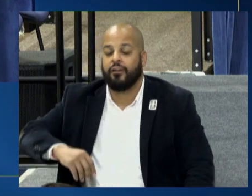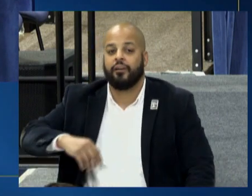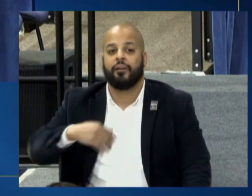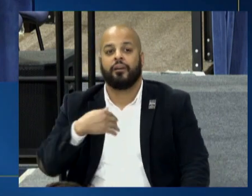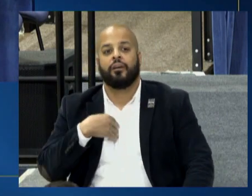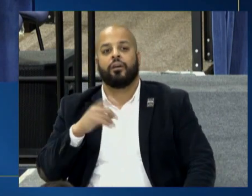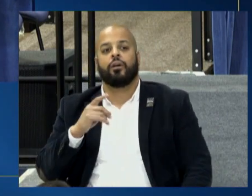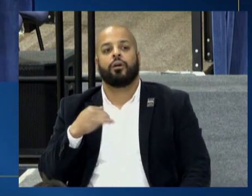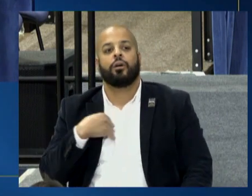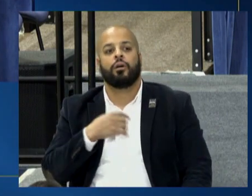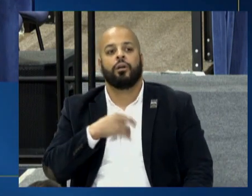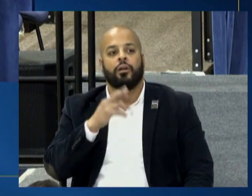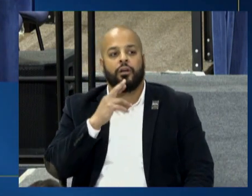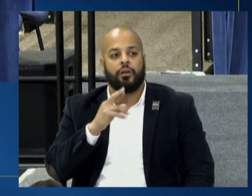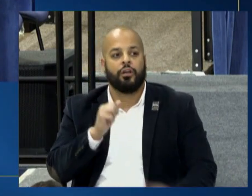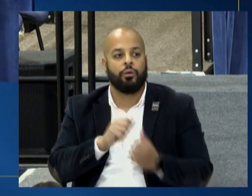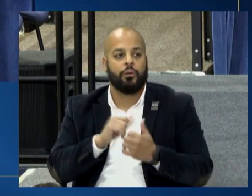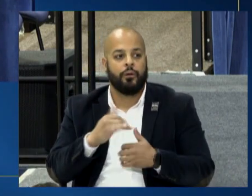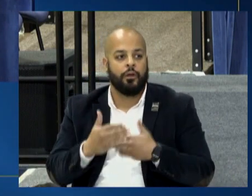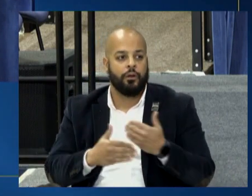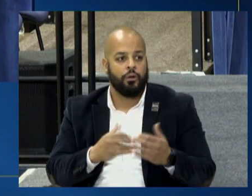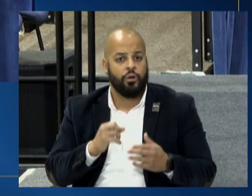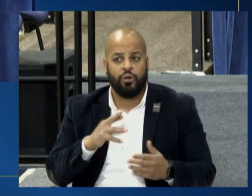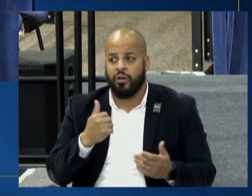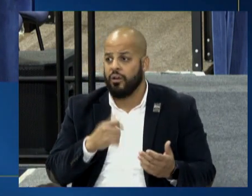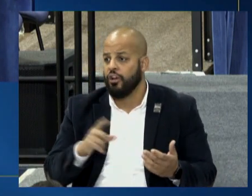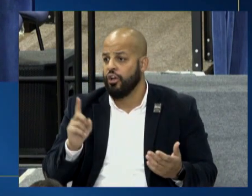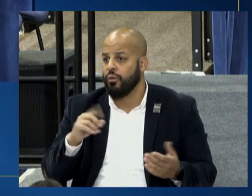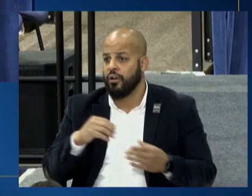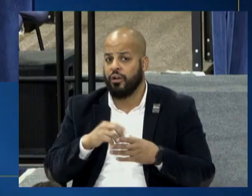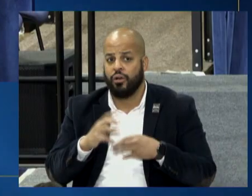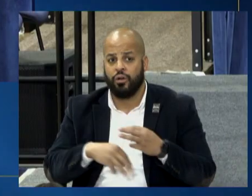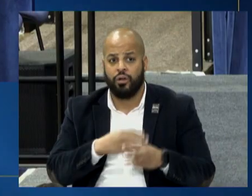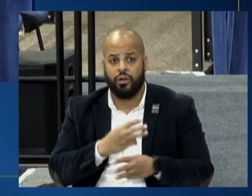in the middle of CancerX or anywhere in the world. Thank you again for the opportunity.